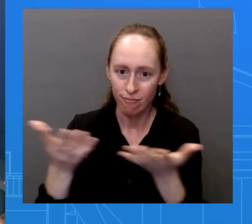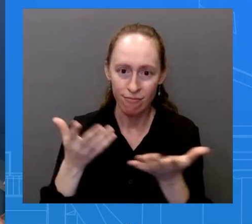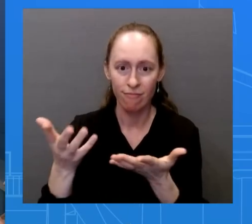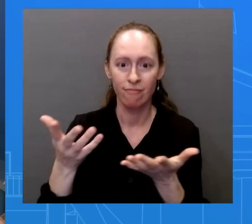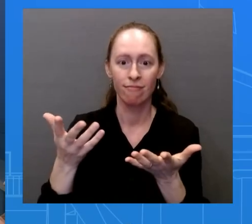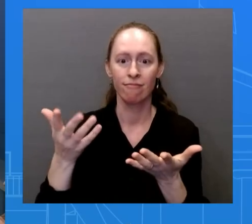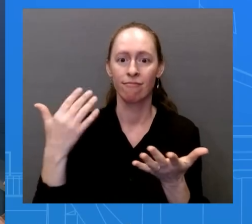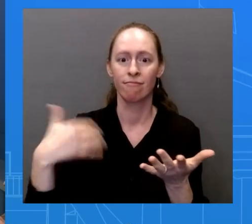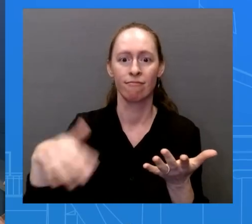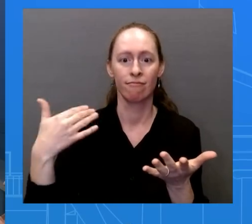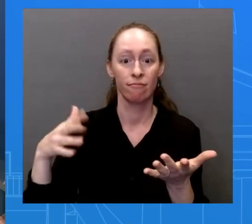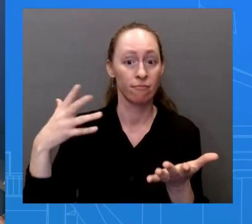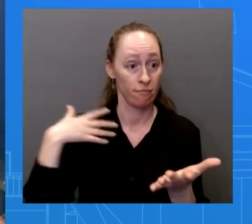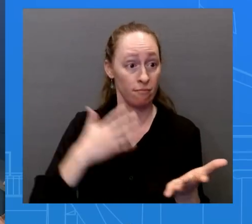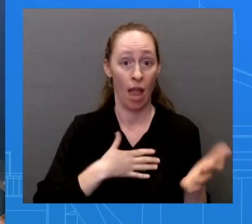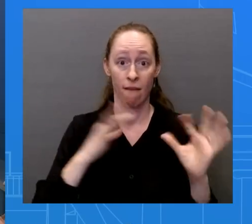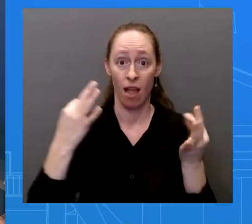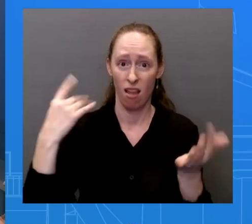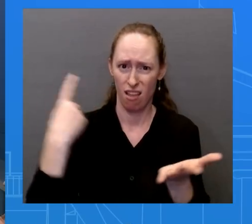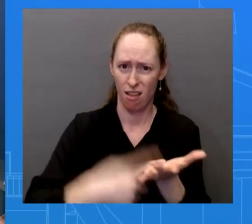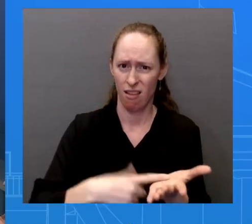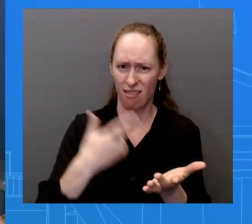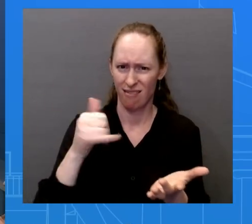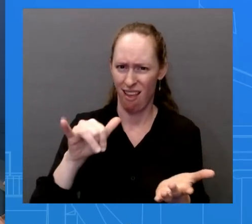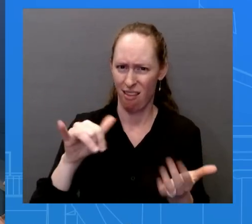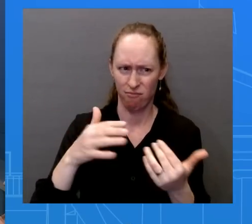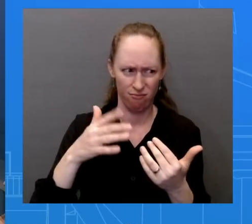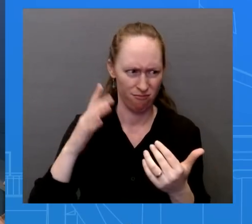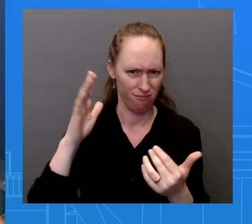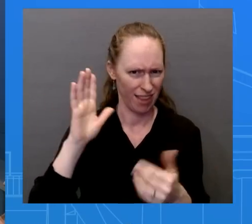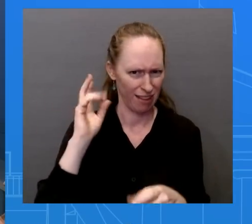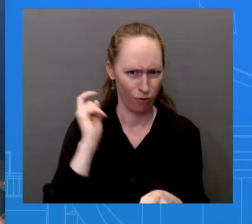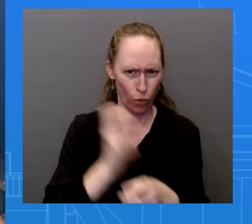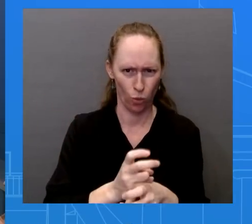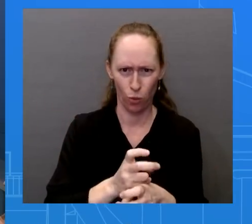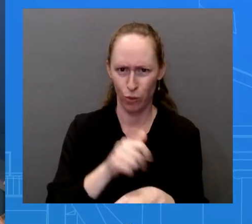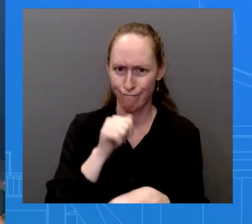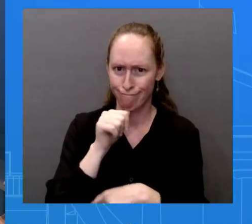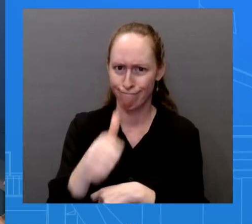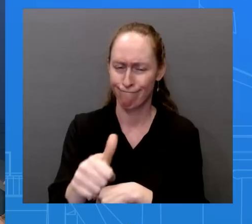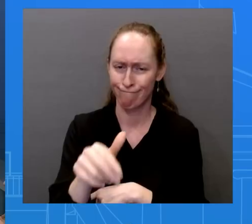But my family -- like many, many other families -- grew to accept who I was.